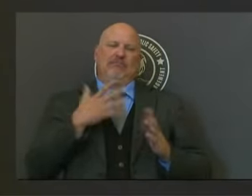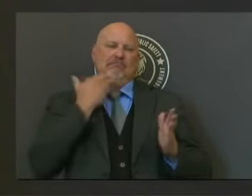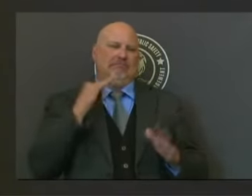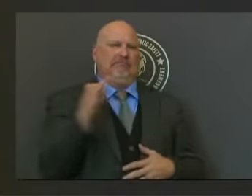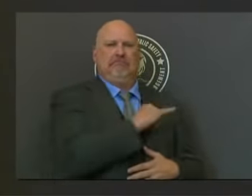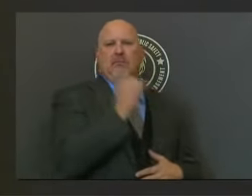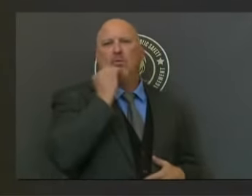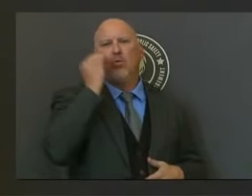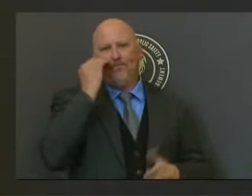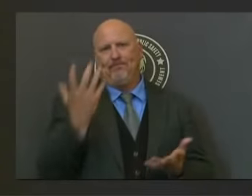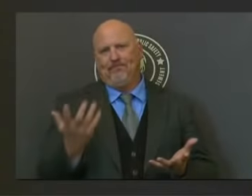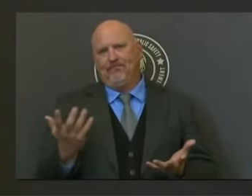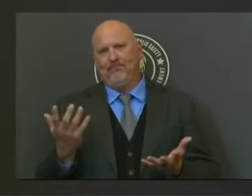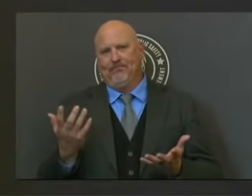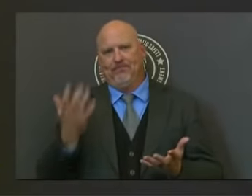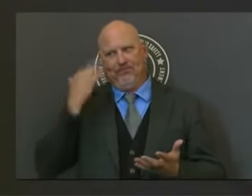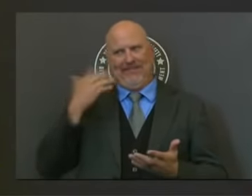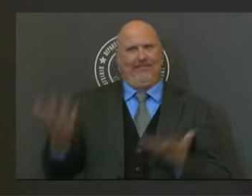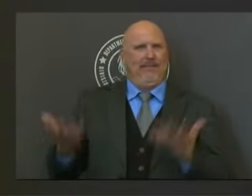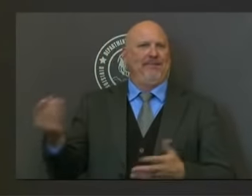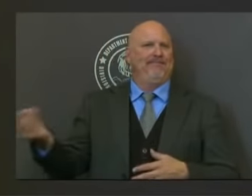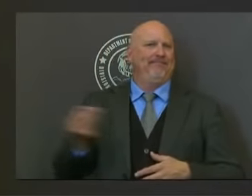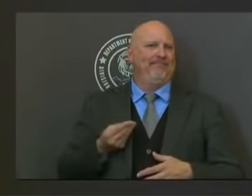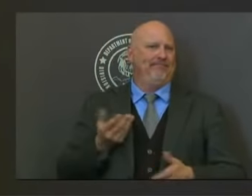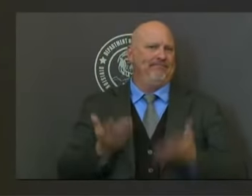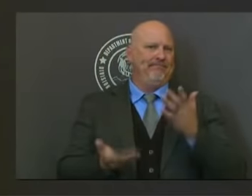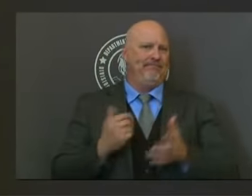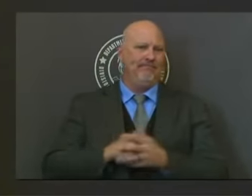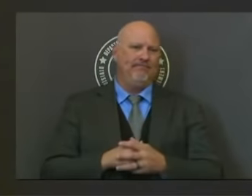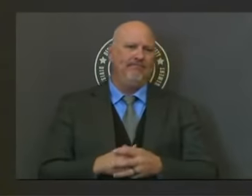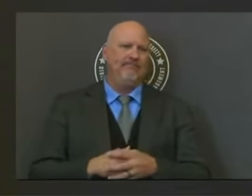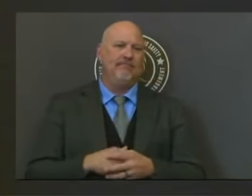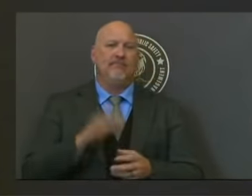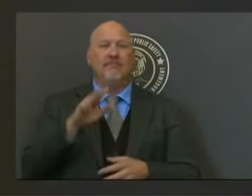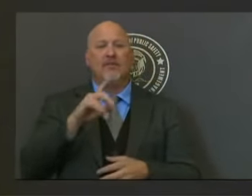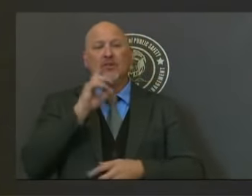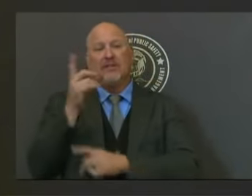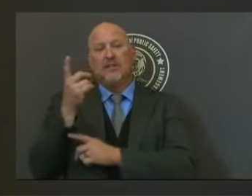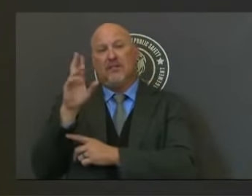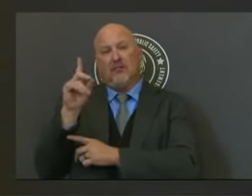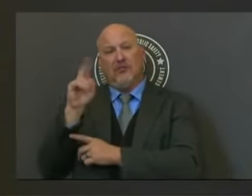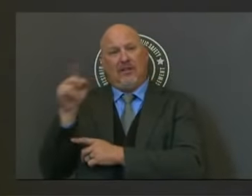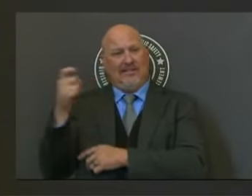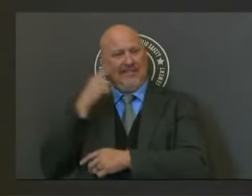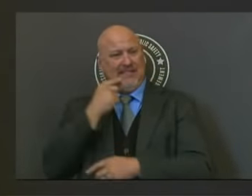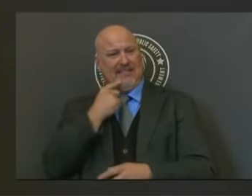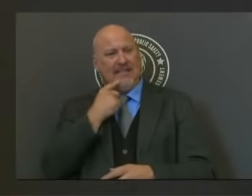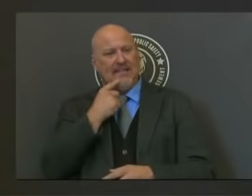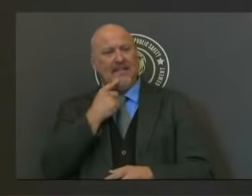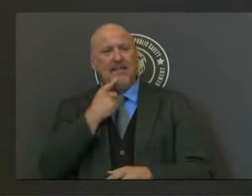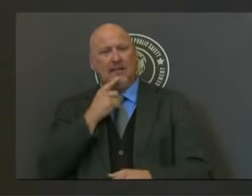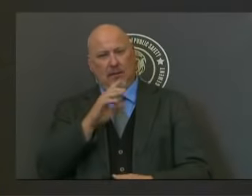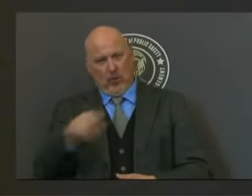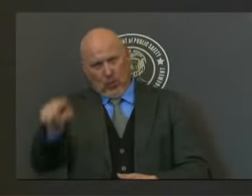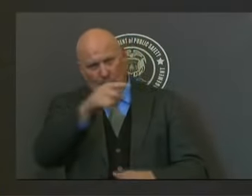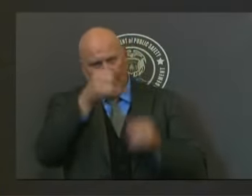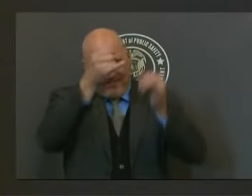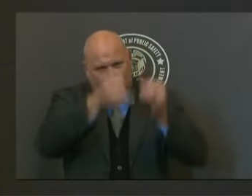participation as doctor done stated with